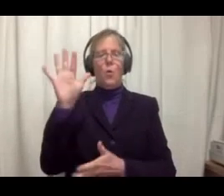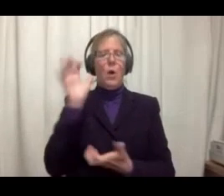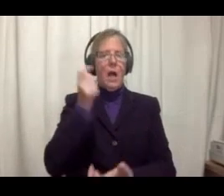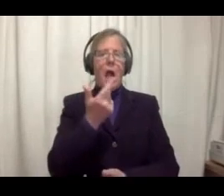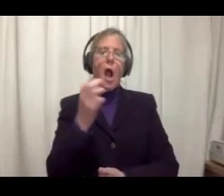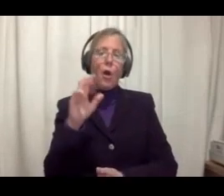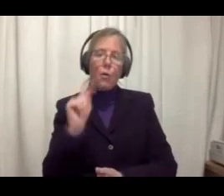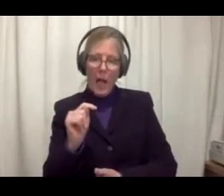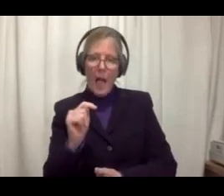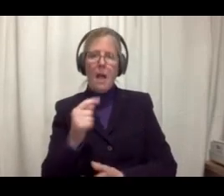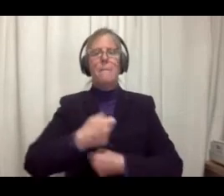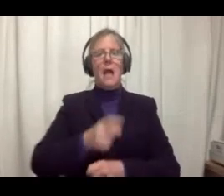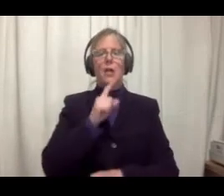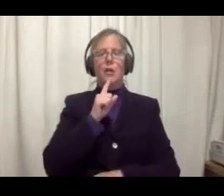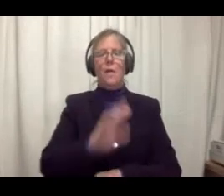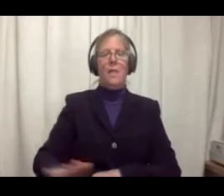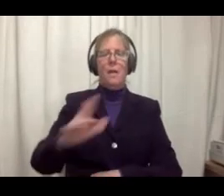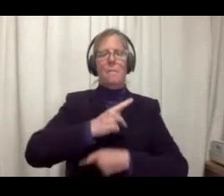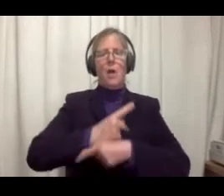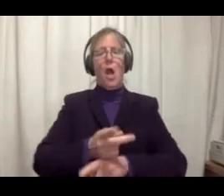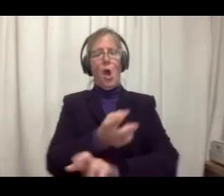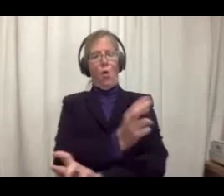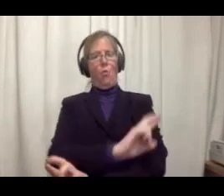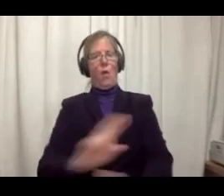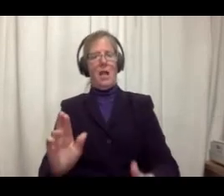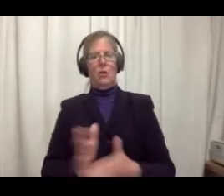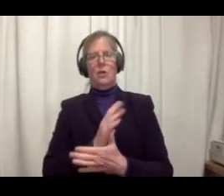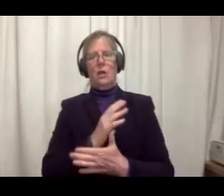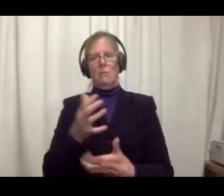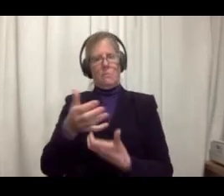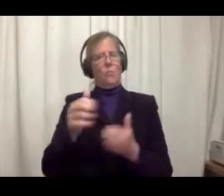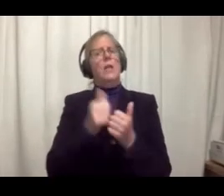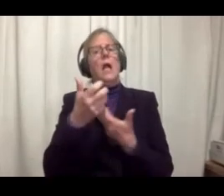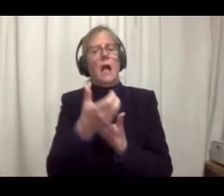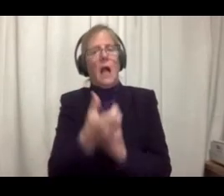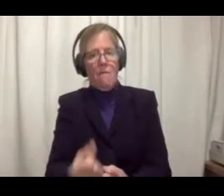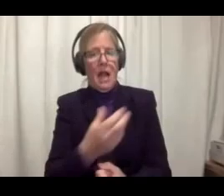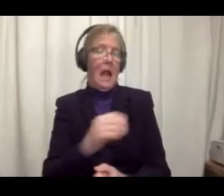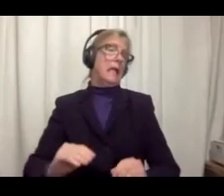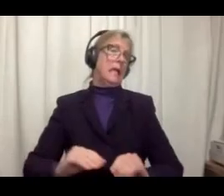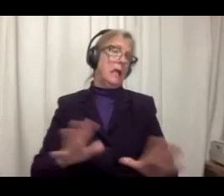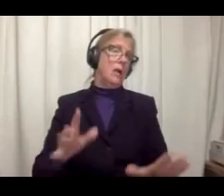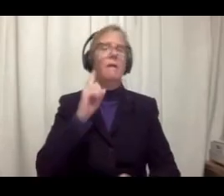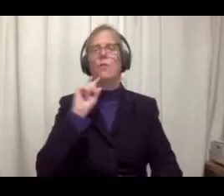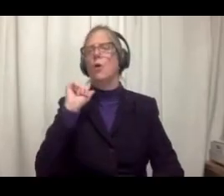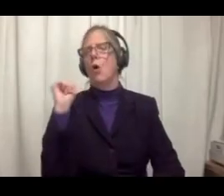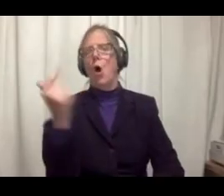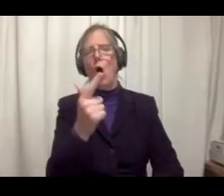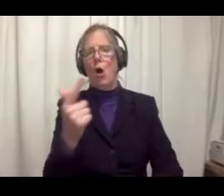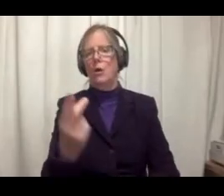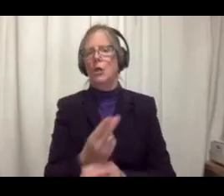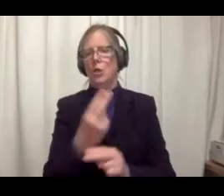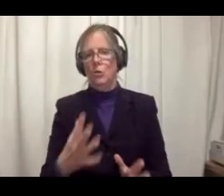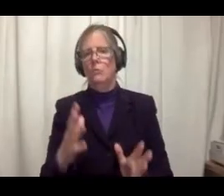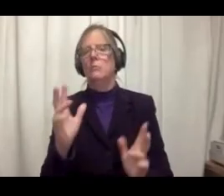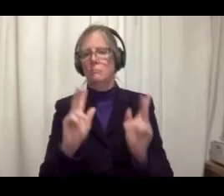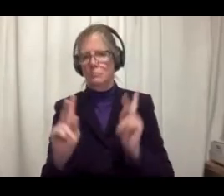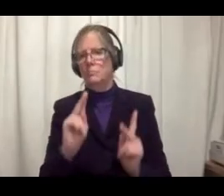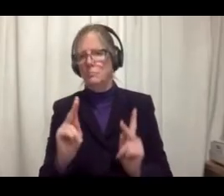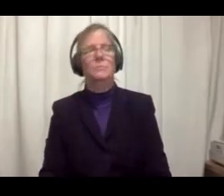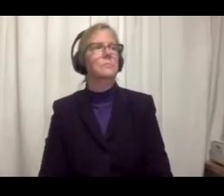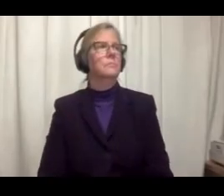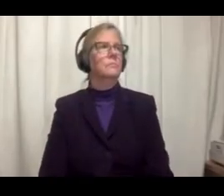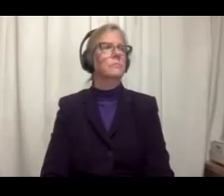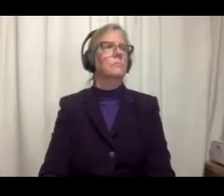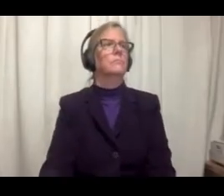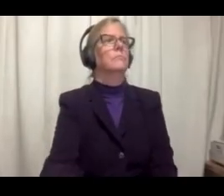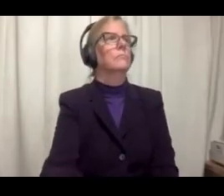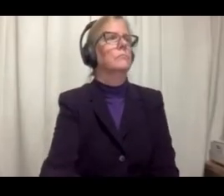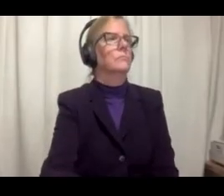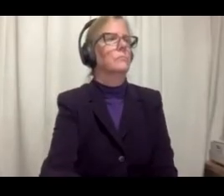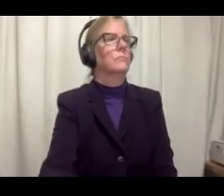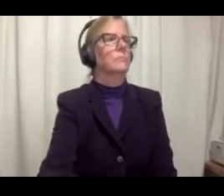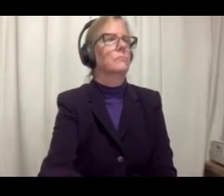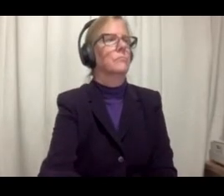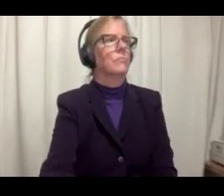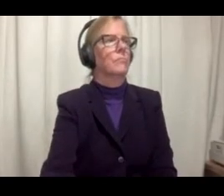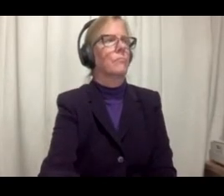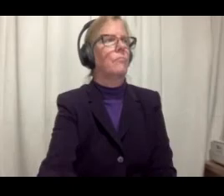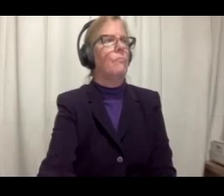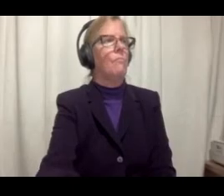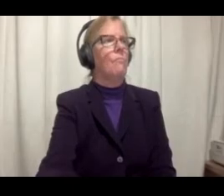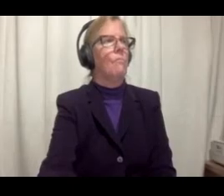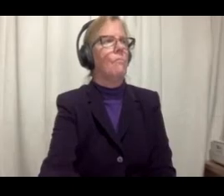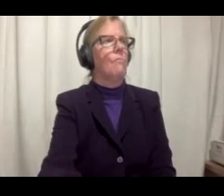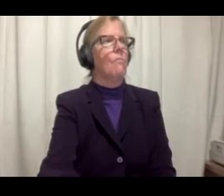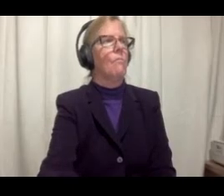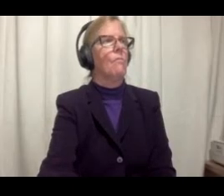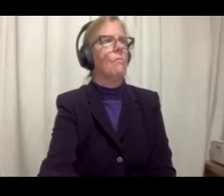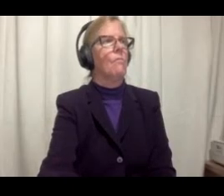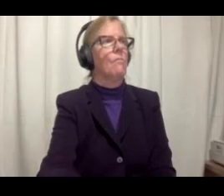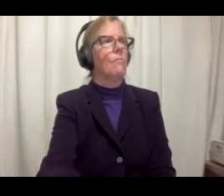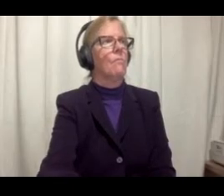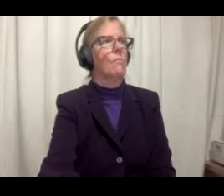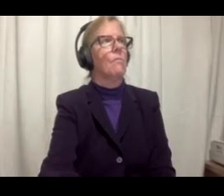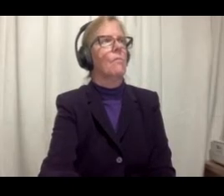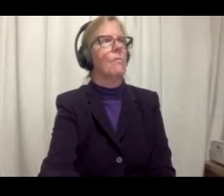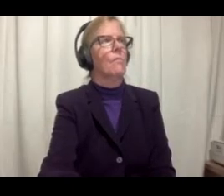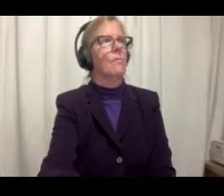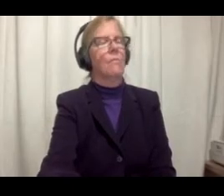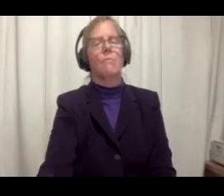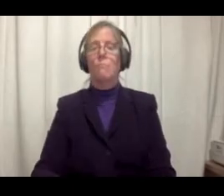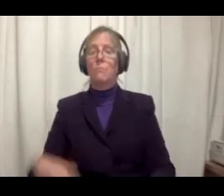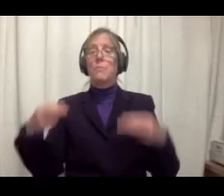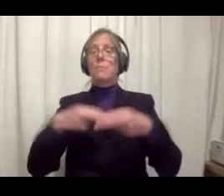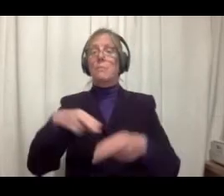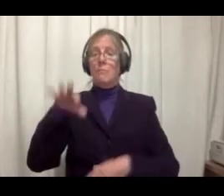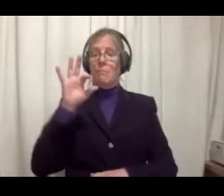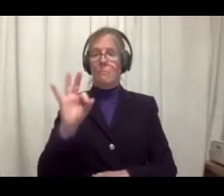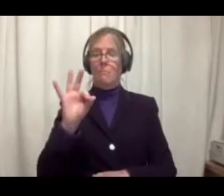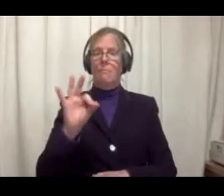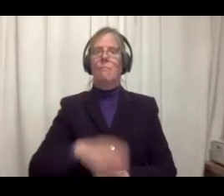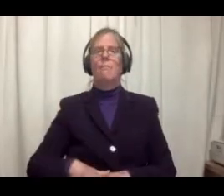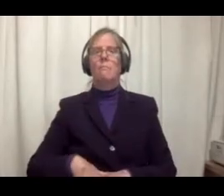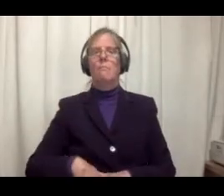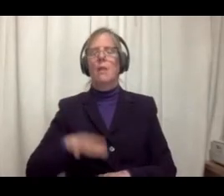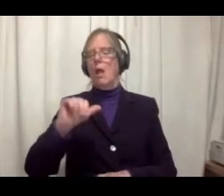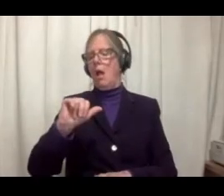confidently and clearly with all users. Slide 9, Accessibility: Pro Tips.